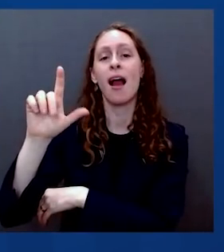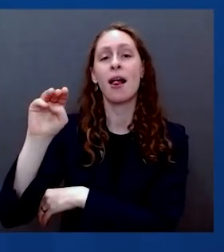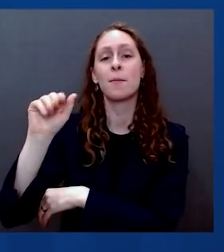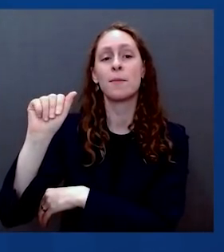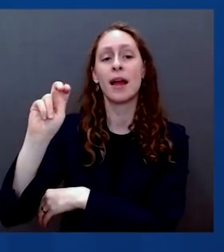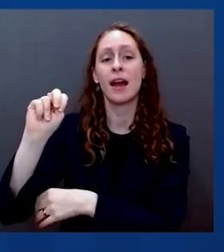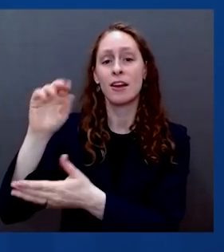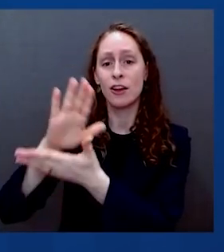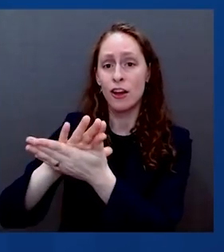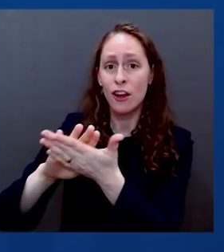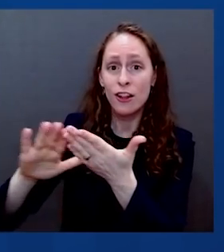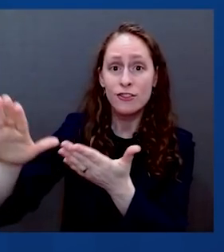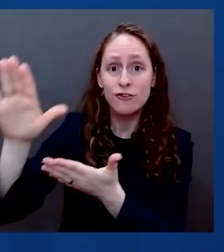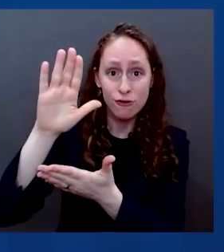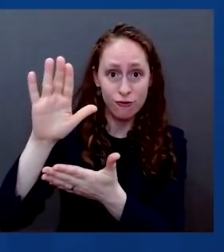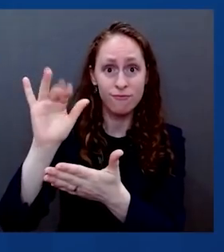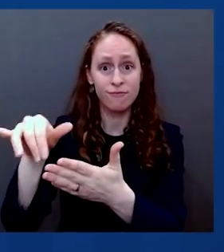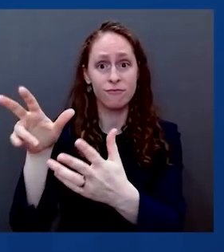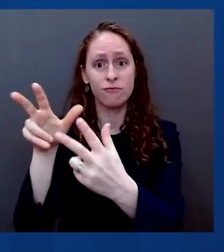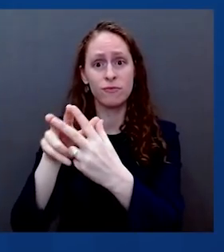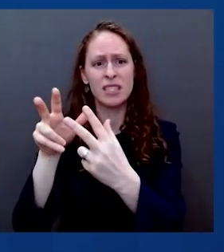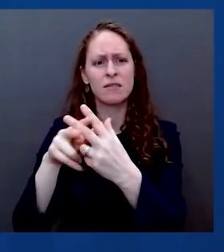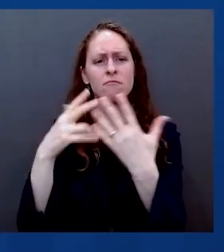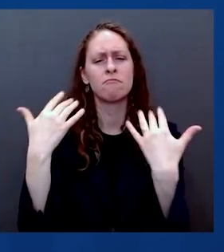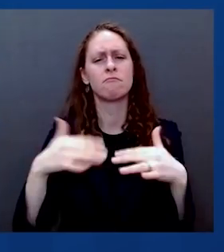who have done so much to build a better America.